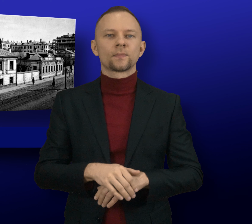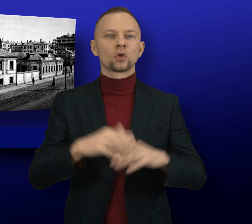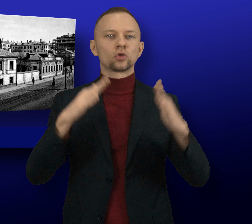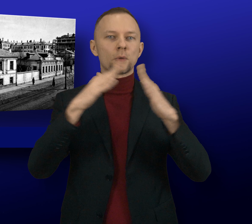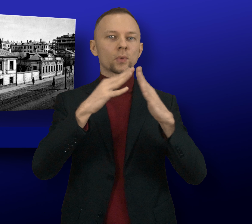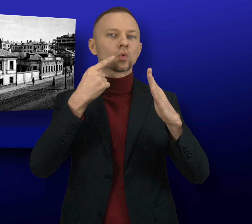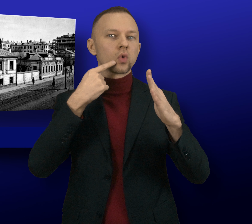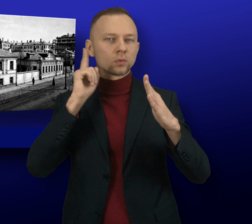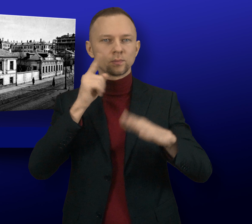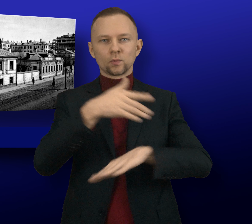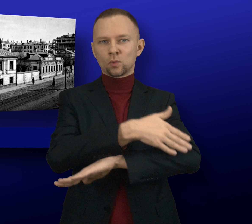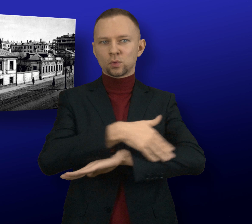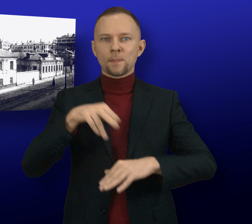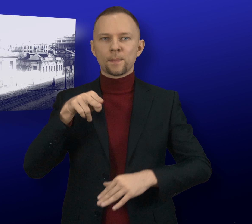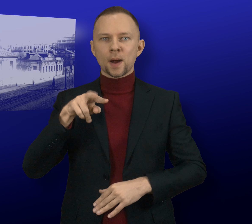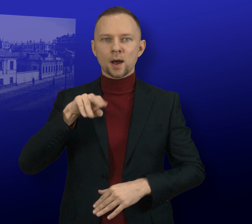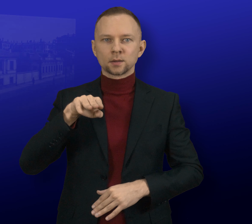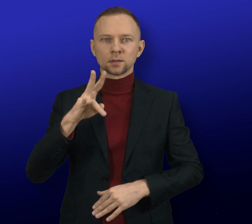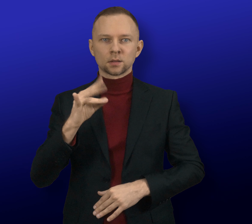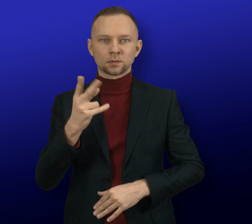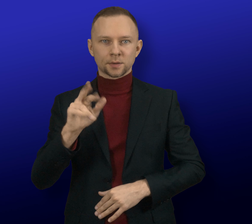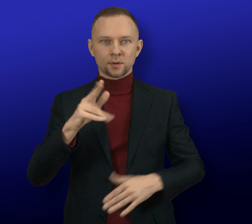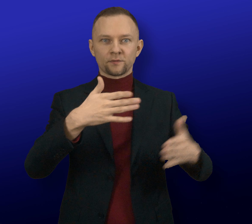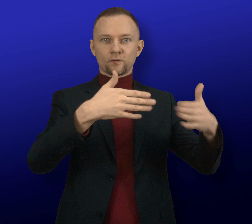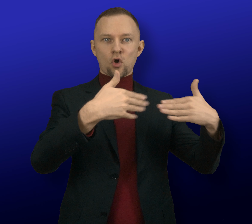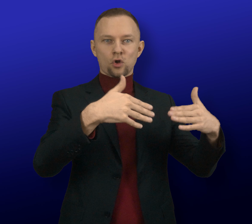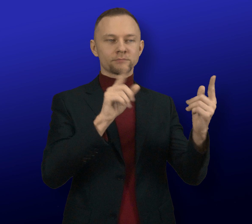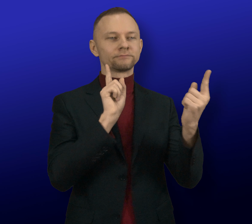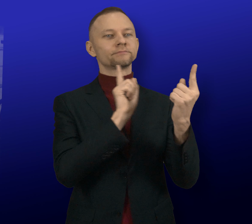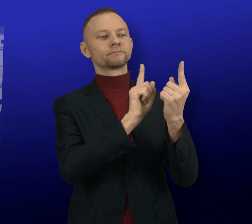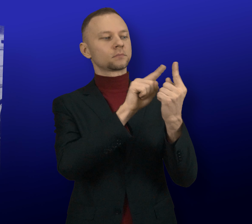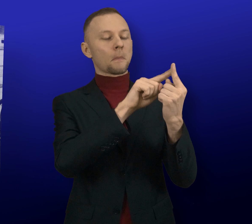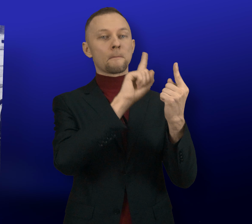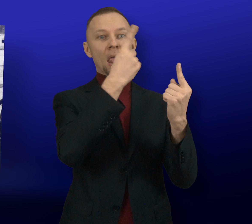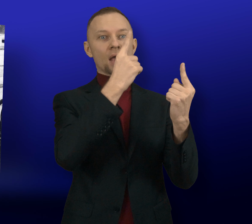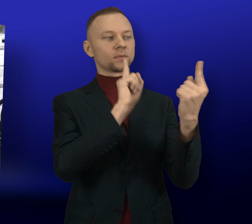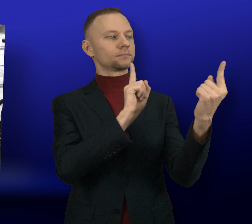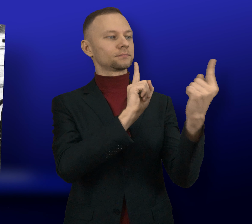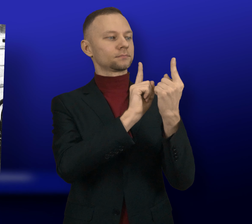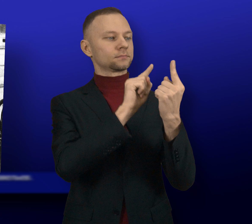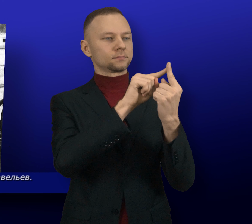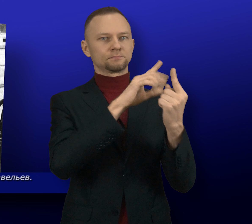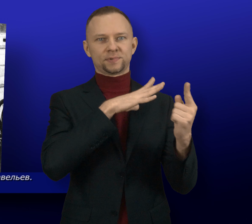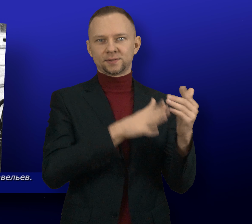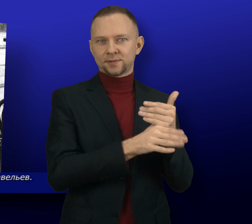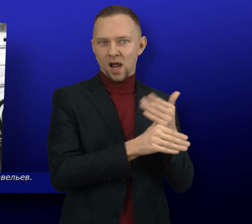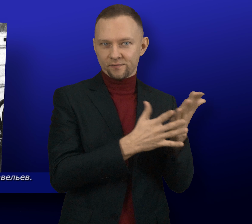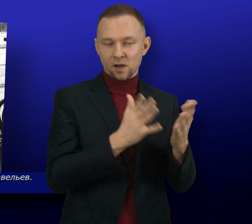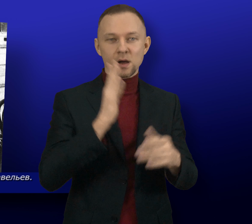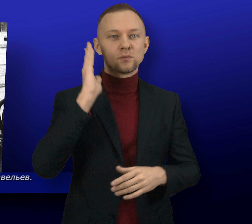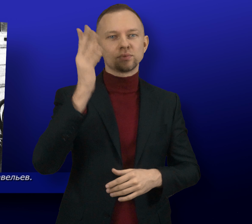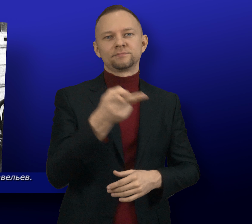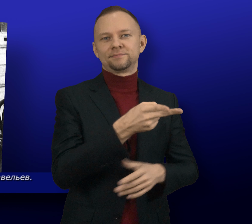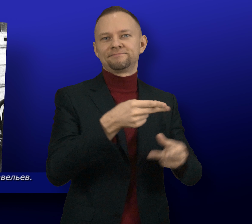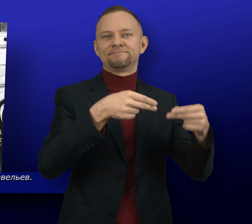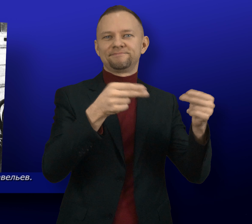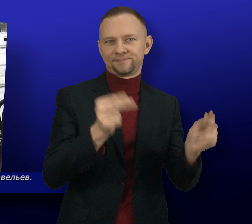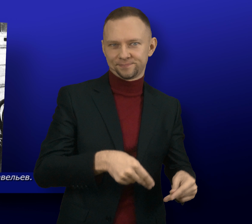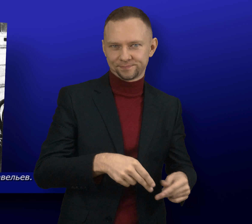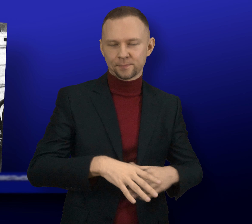At the gates of the House of the Deaf and Mutes on Pyatnitskaya Street she met Pavel Savelyev.